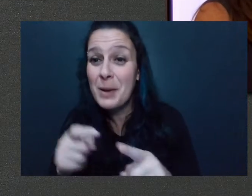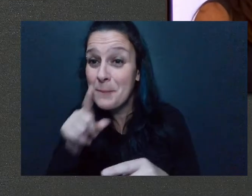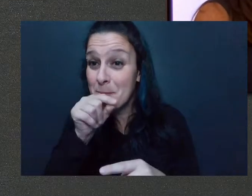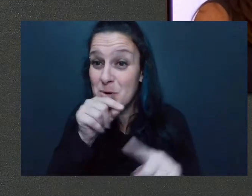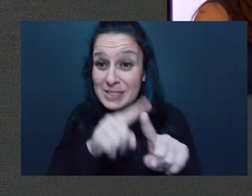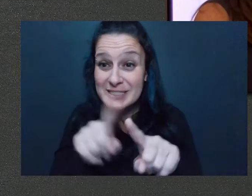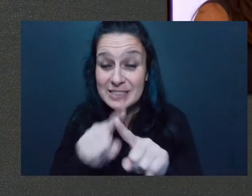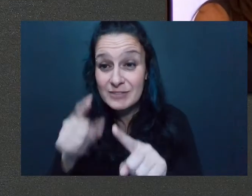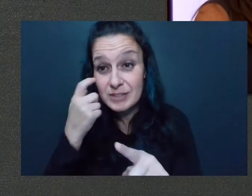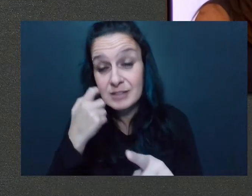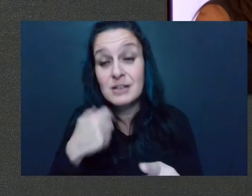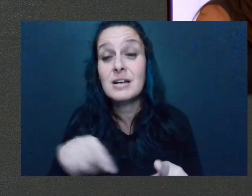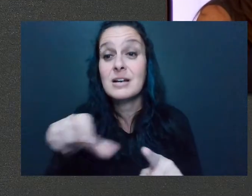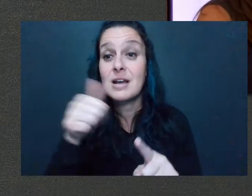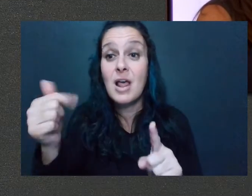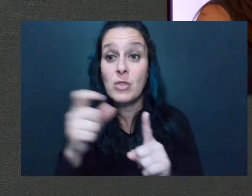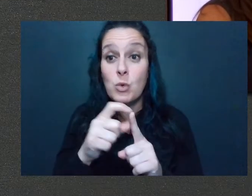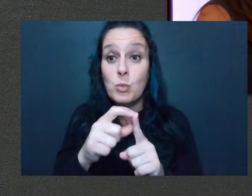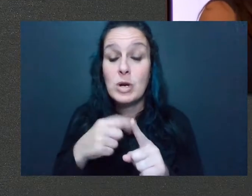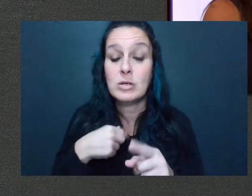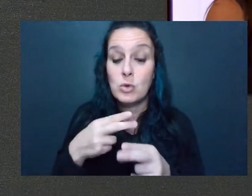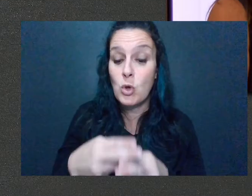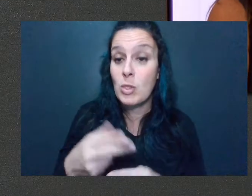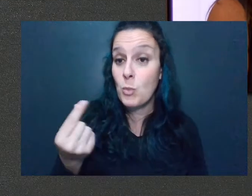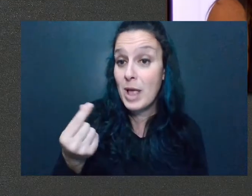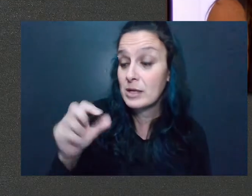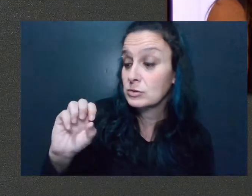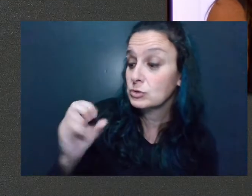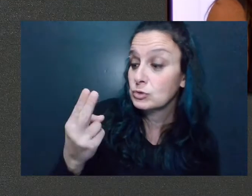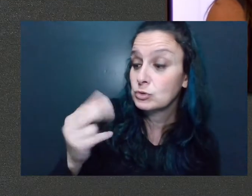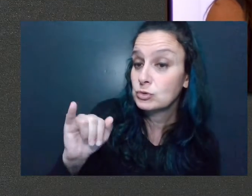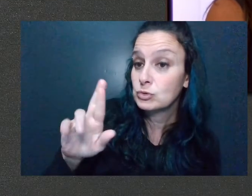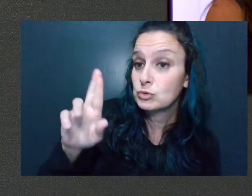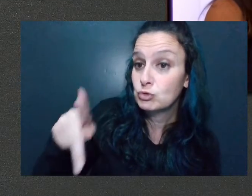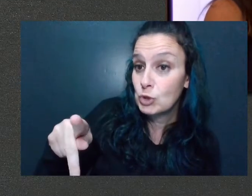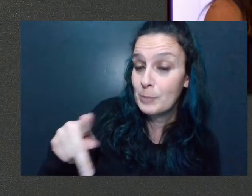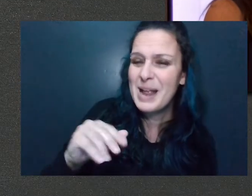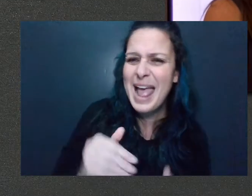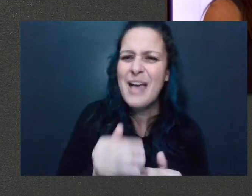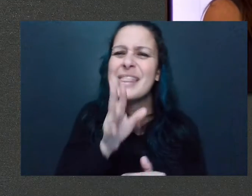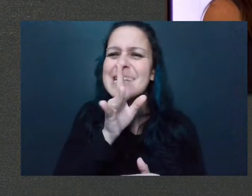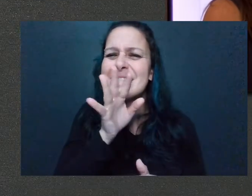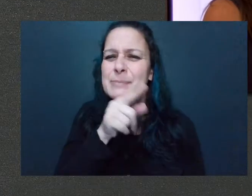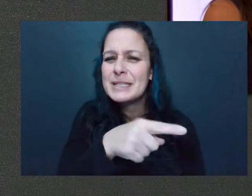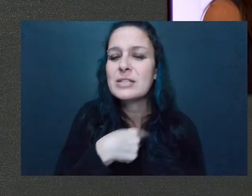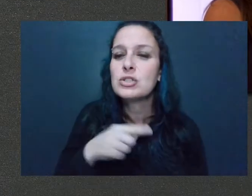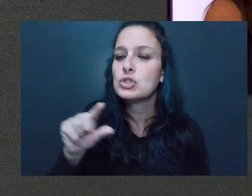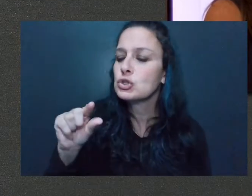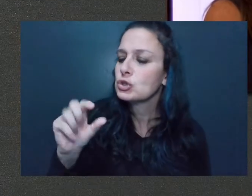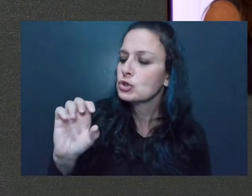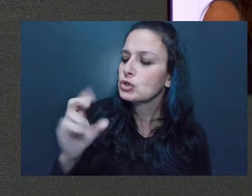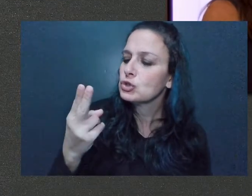and another word for that is chirp. That's how they speak, they chirp, chirp, chirp.